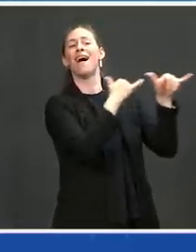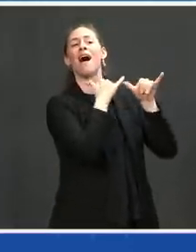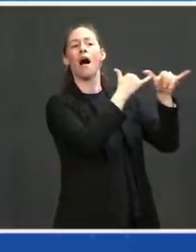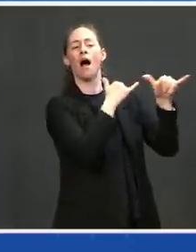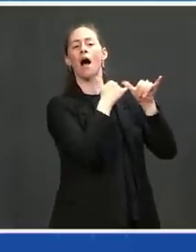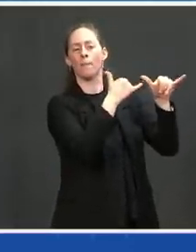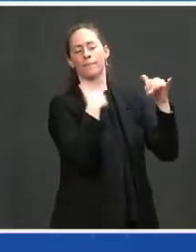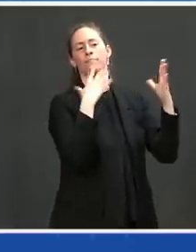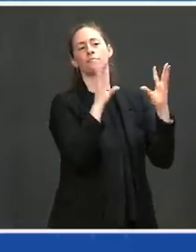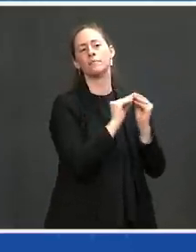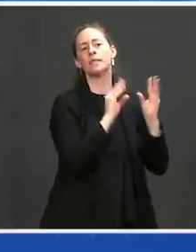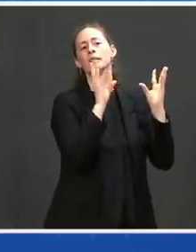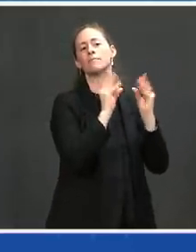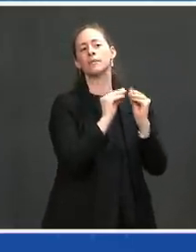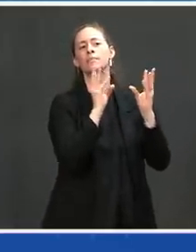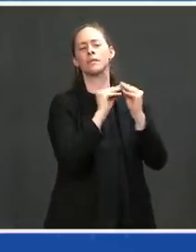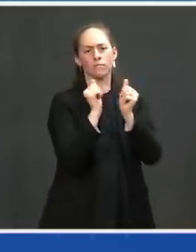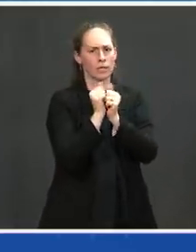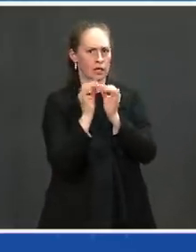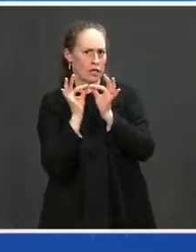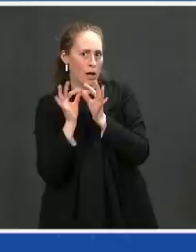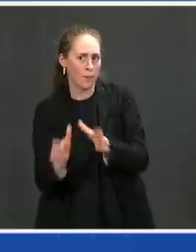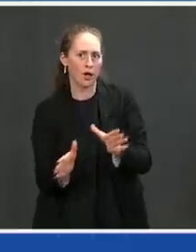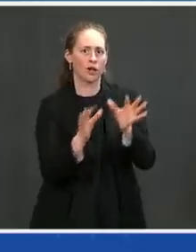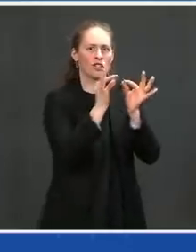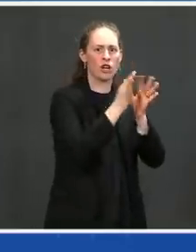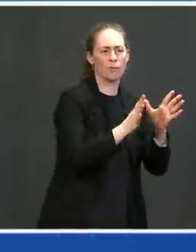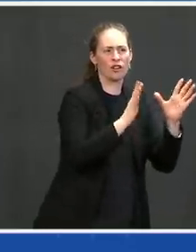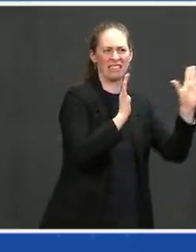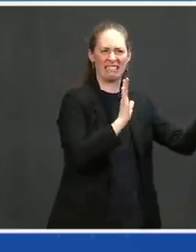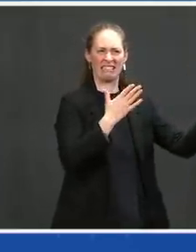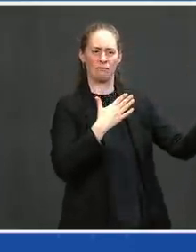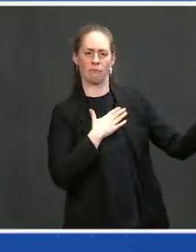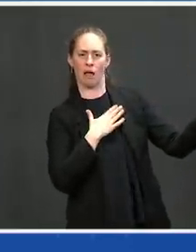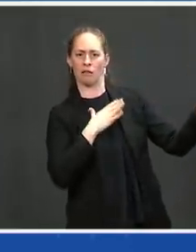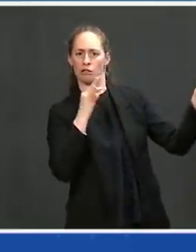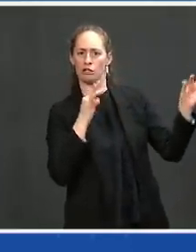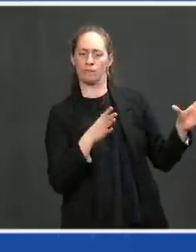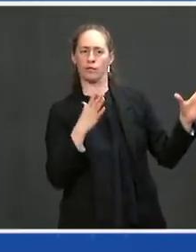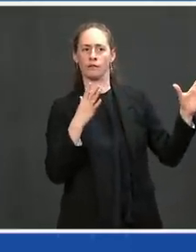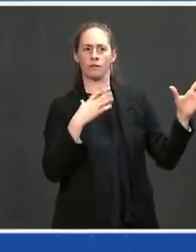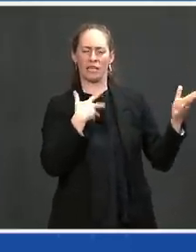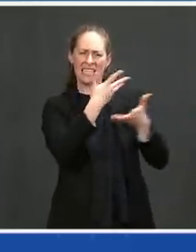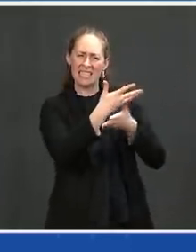my interpreter and his -- going into great detail. He is very, very straightforward.